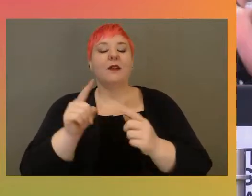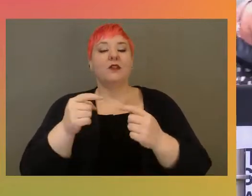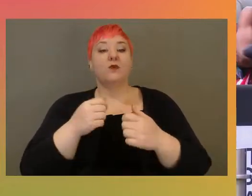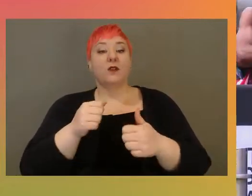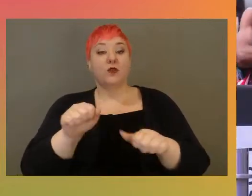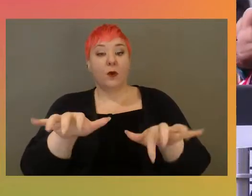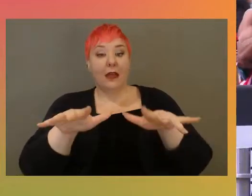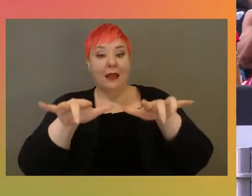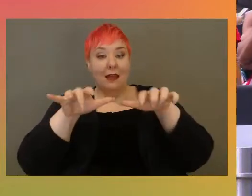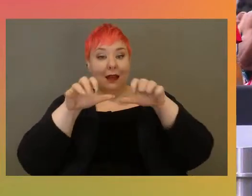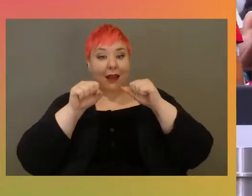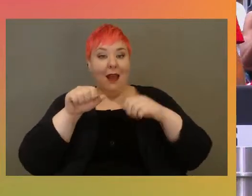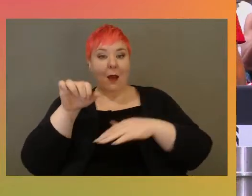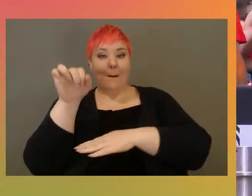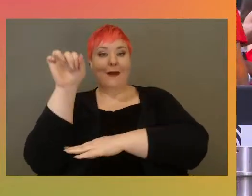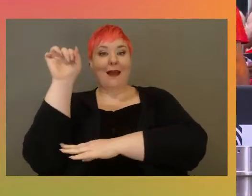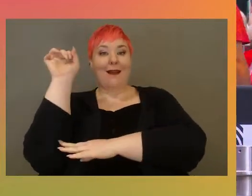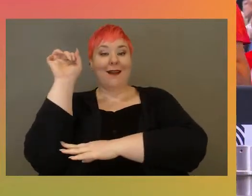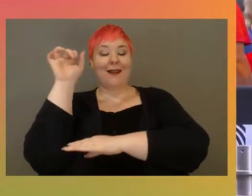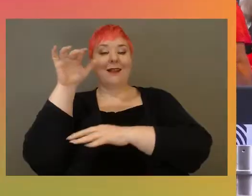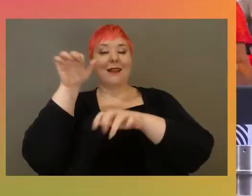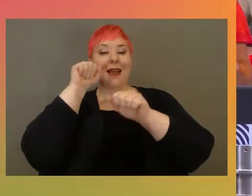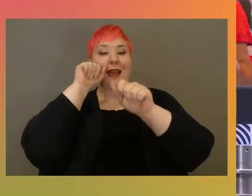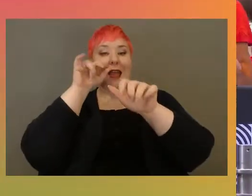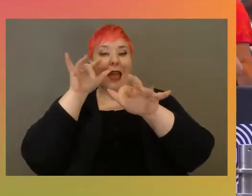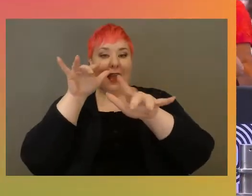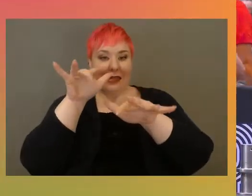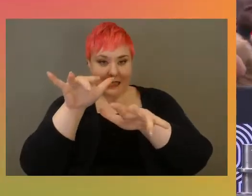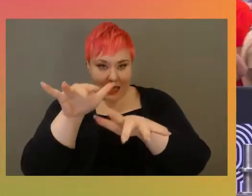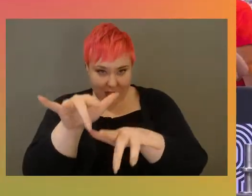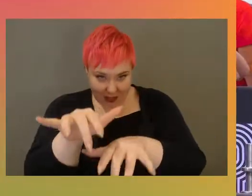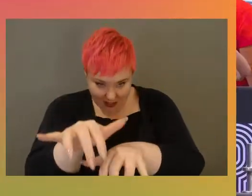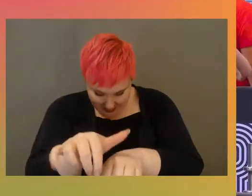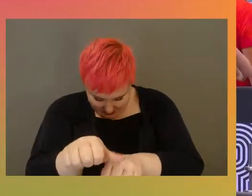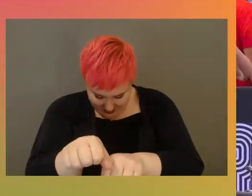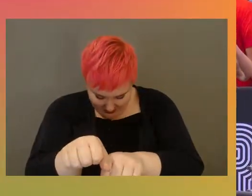ELBOW, SWING AROUND BEHIND YOUR BACK BUT DON'T EXPECT TO BIND, WE ARE NOT LOOKING FOR THAT.